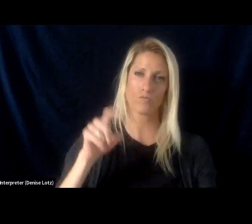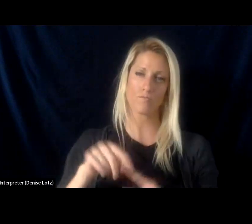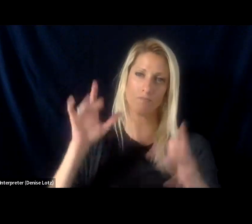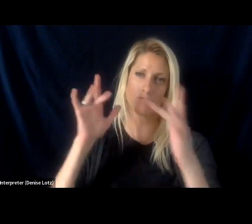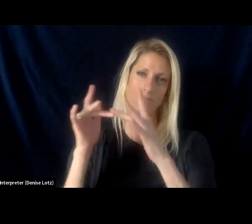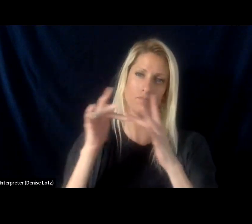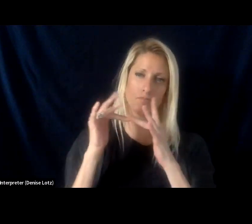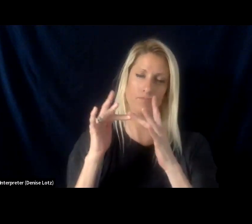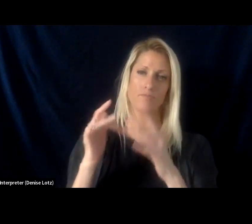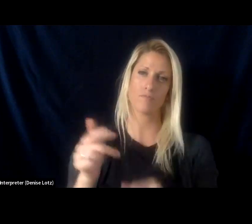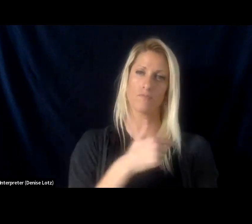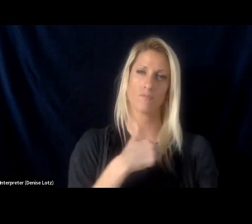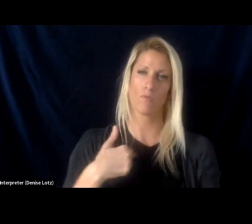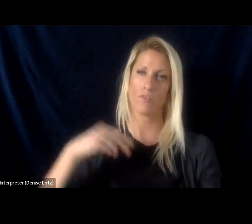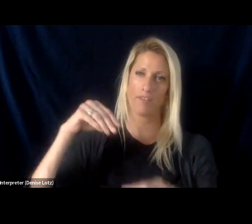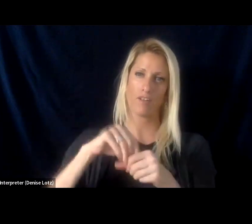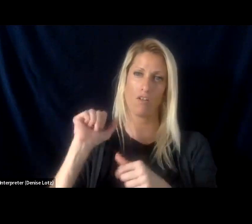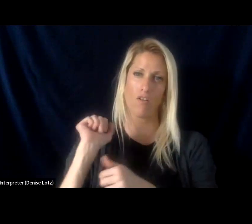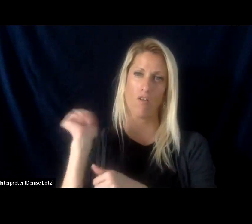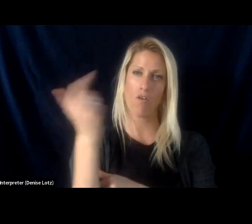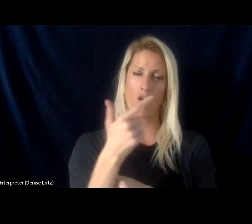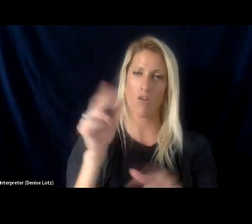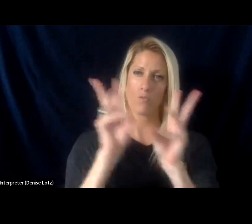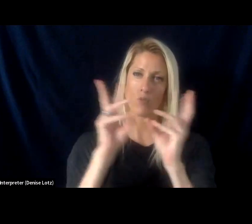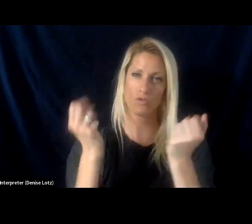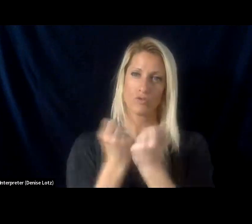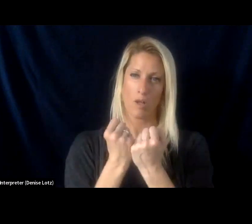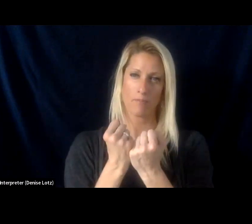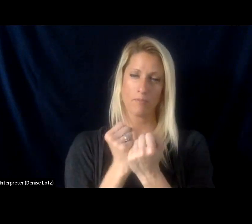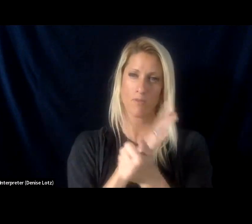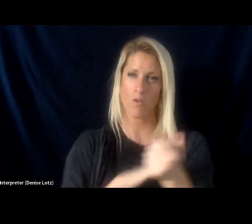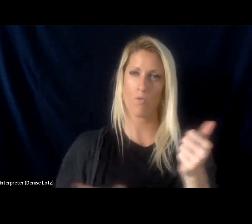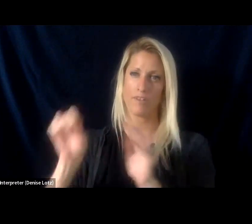And so we're in all these workshops and all over the State, but we really can't do it